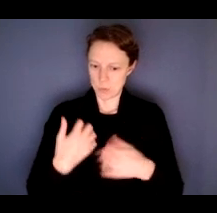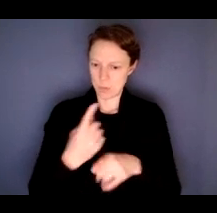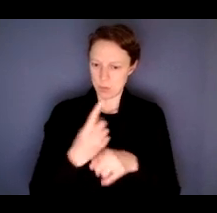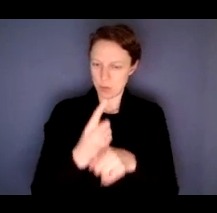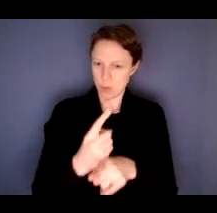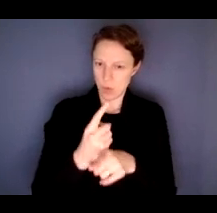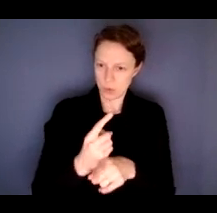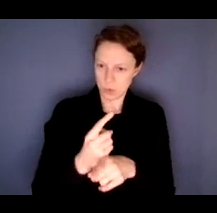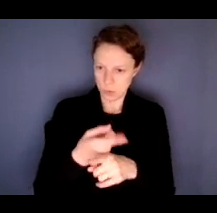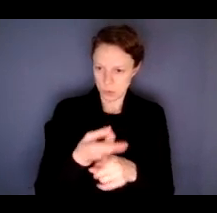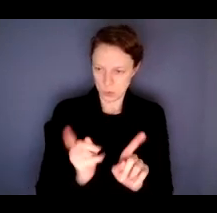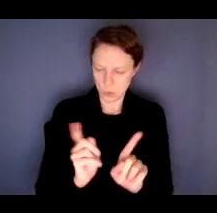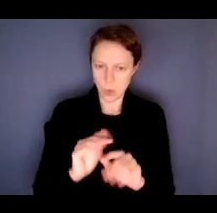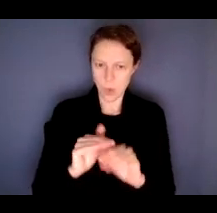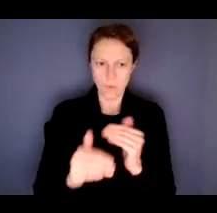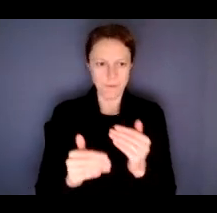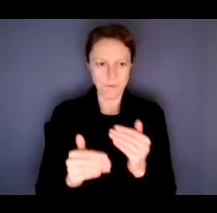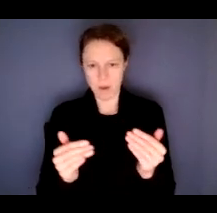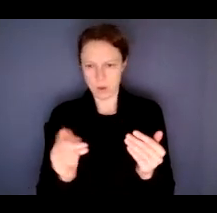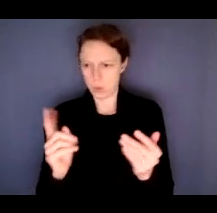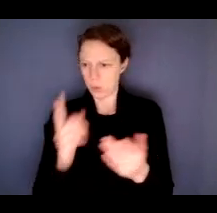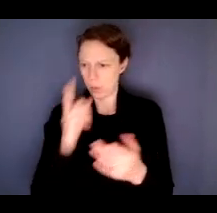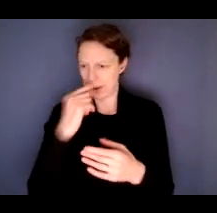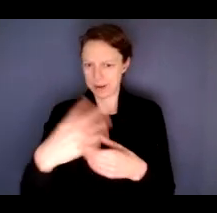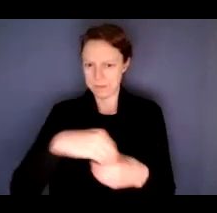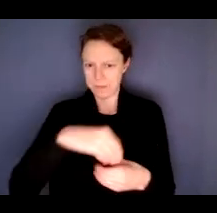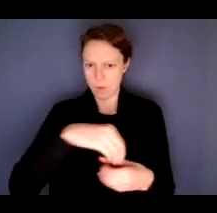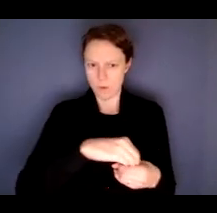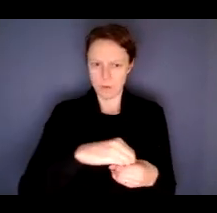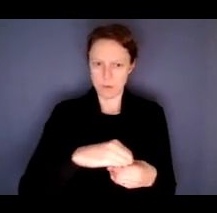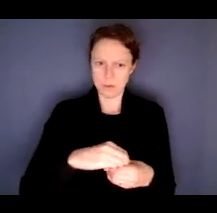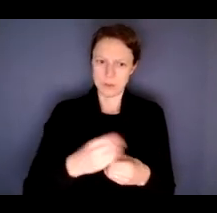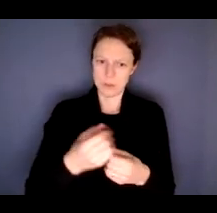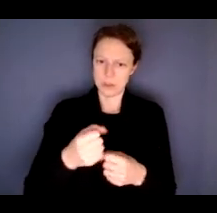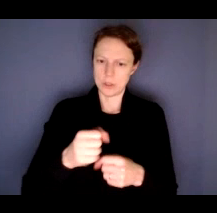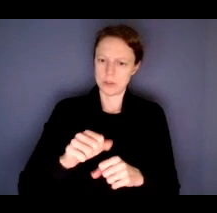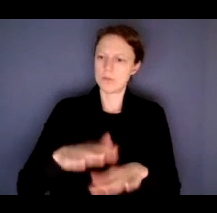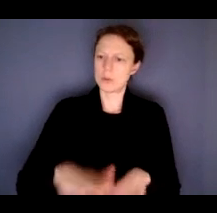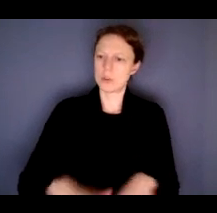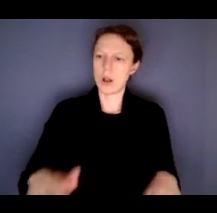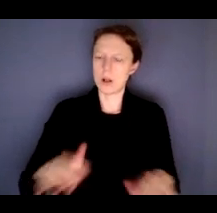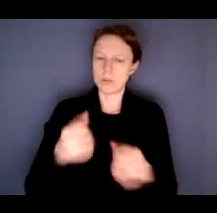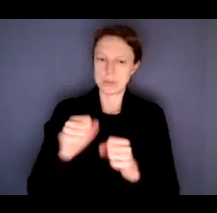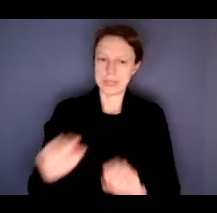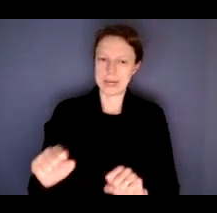system. The topics we'll be covering today are who are the people at child safety that your clients